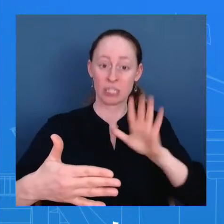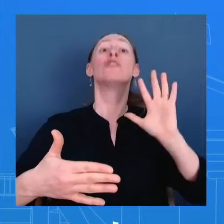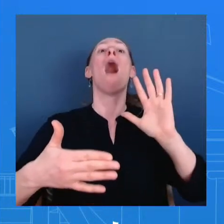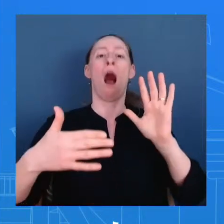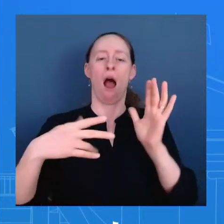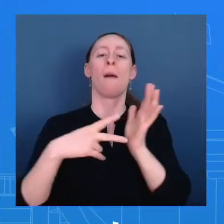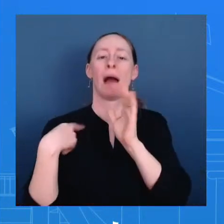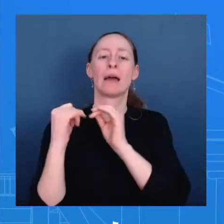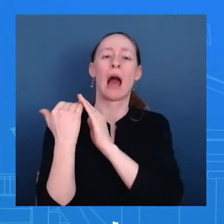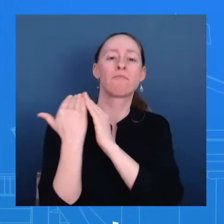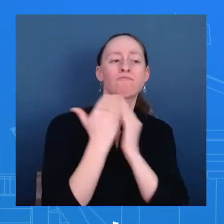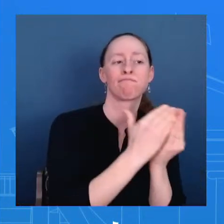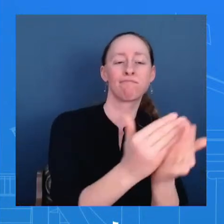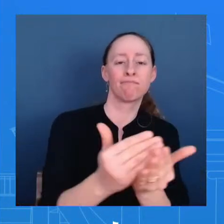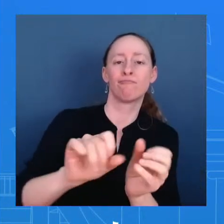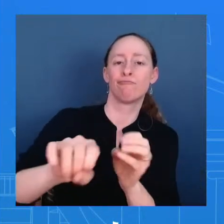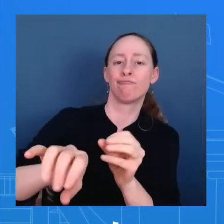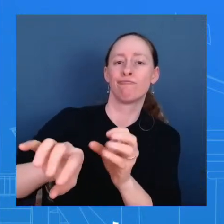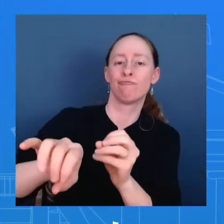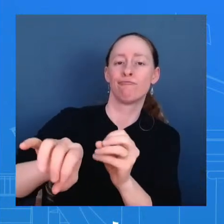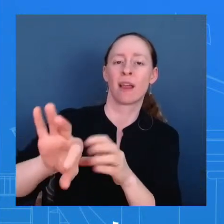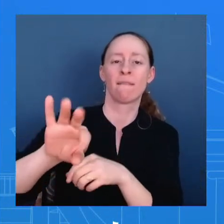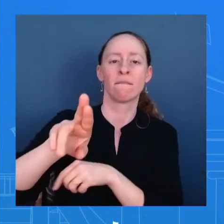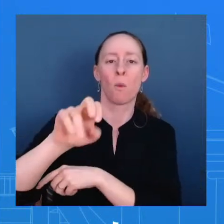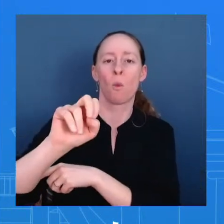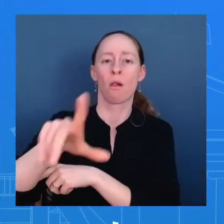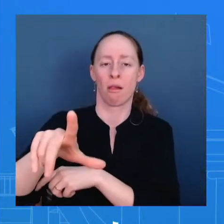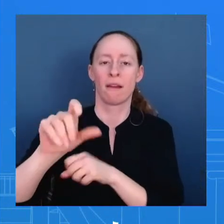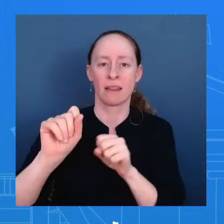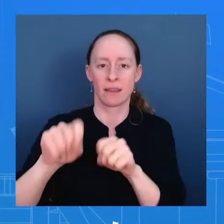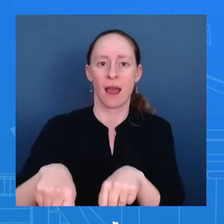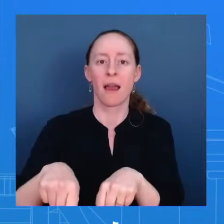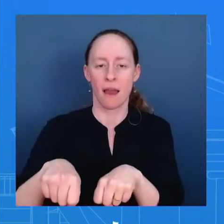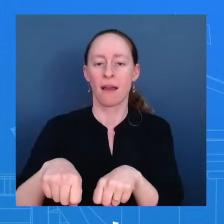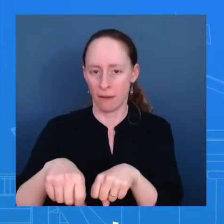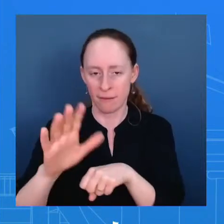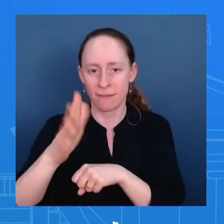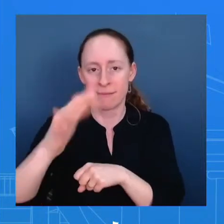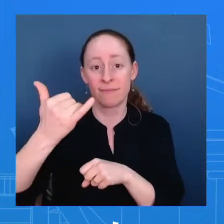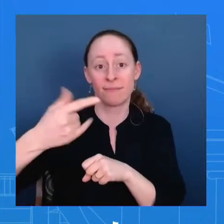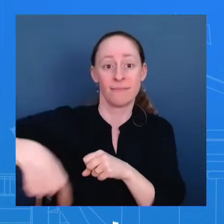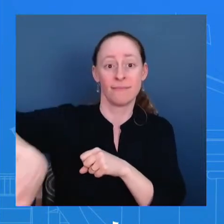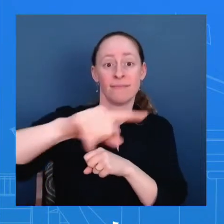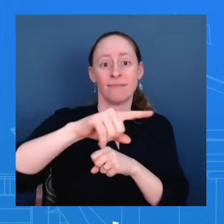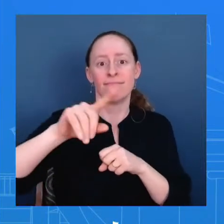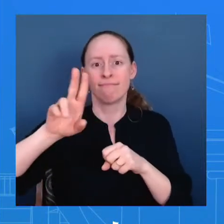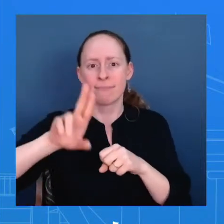And so, we continue to have conversations with the U.N. and the Israelis and also NGOs to ensure --